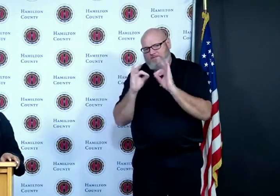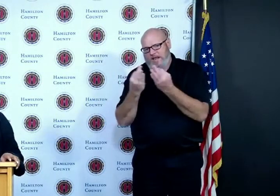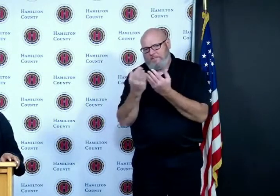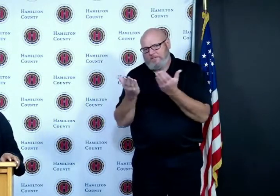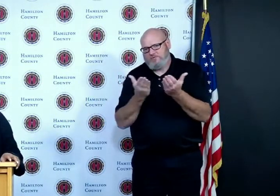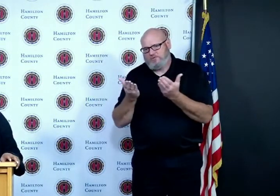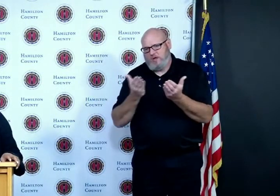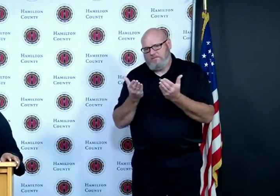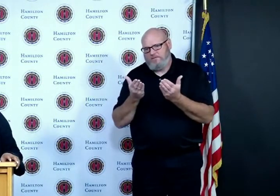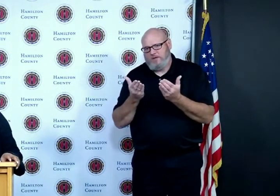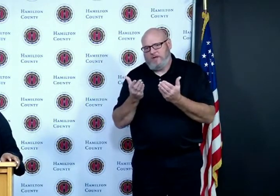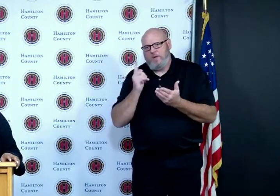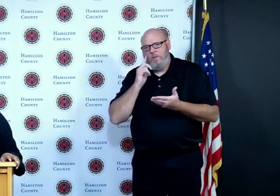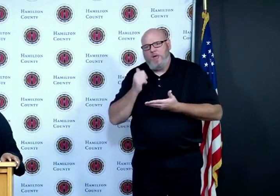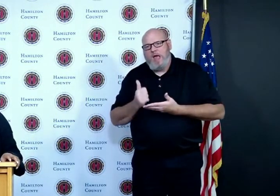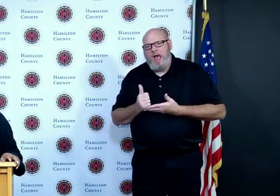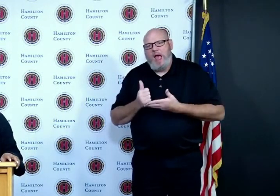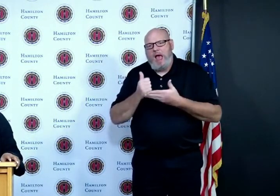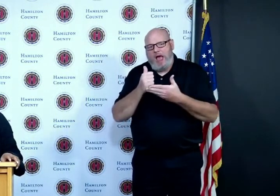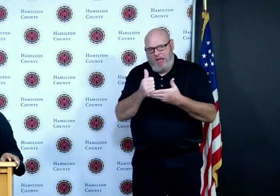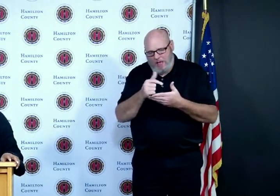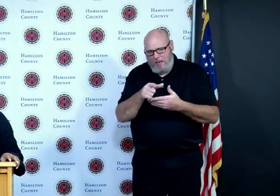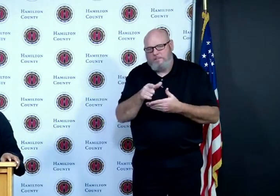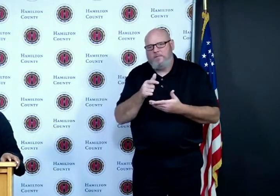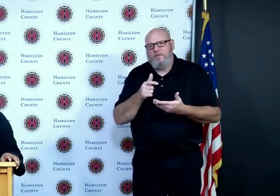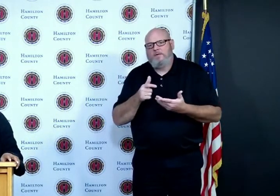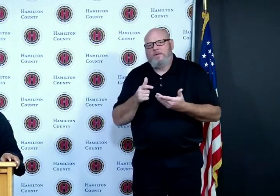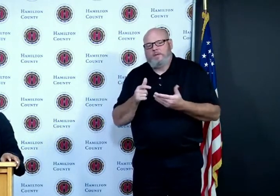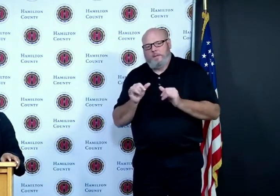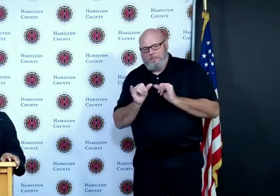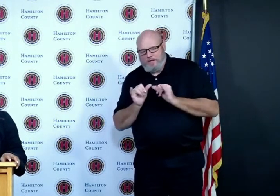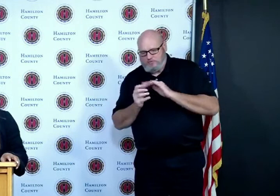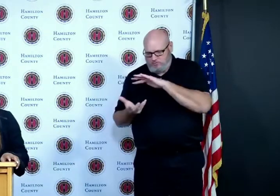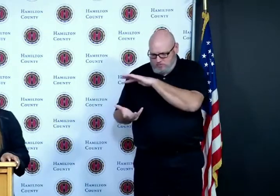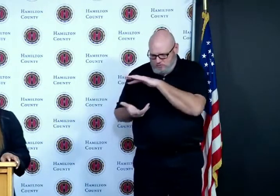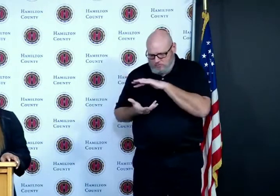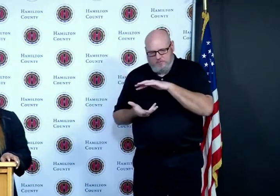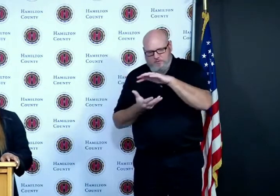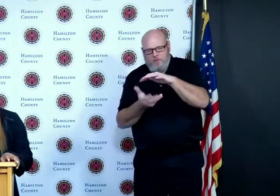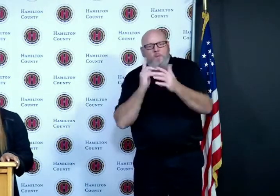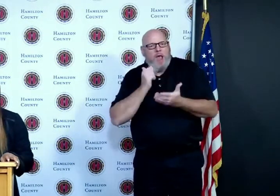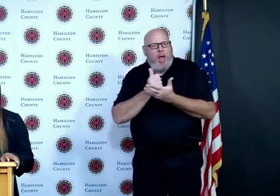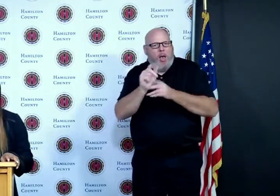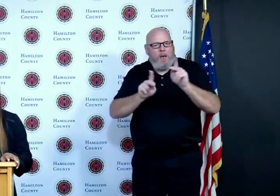and we'll be able to get the direct help to the people the criteria you have to have at least